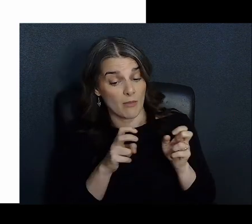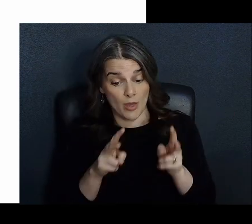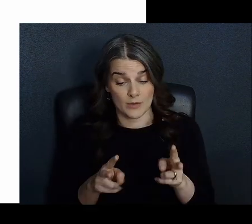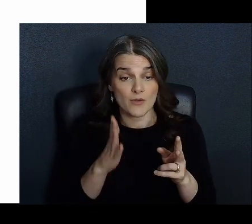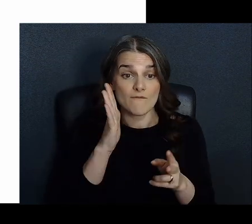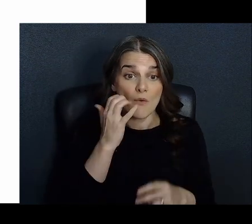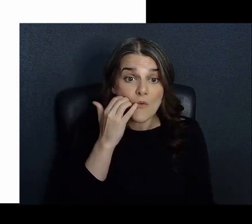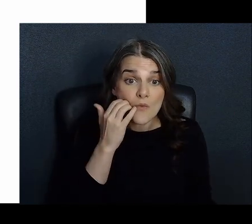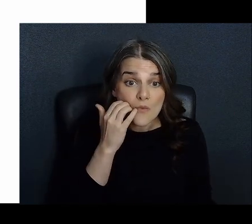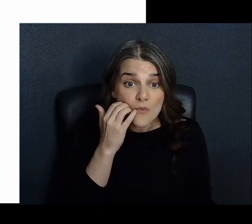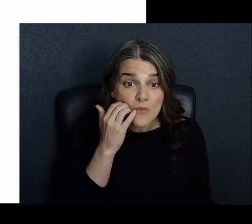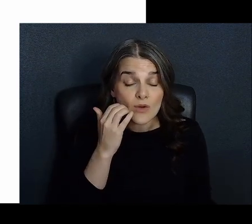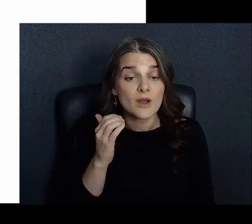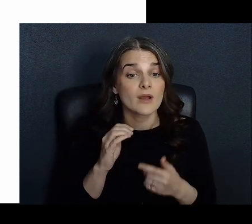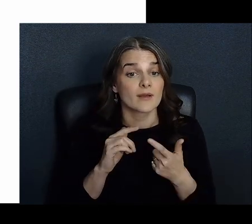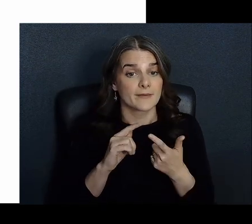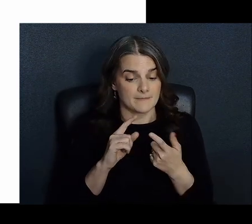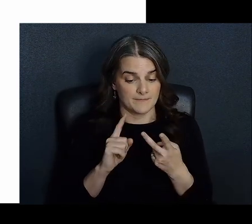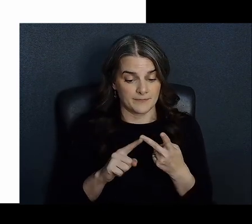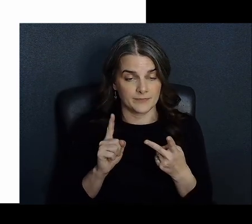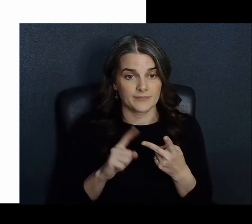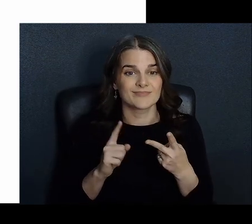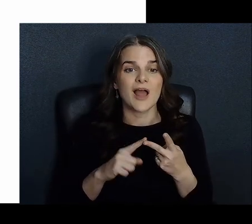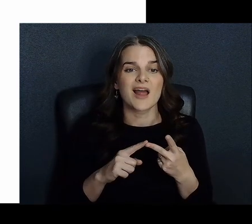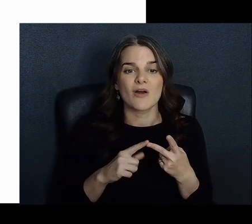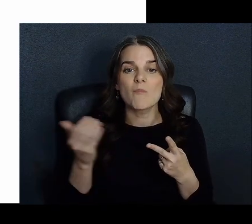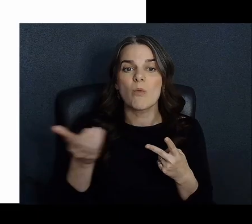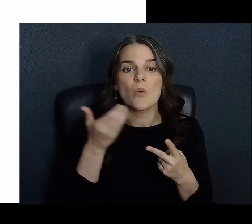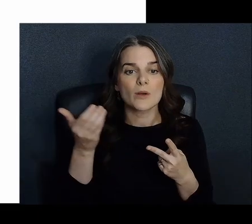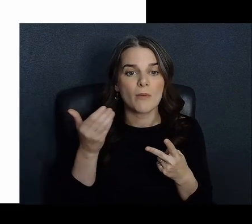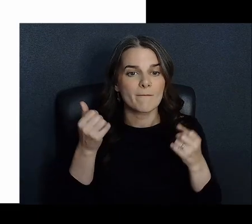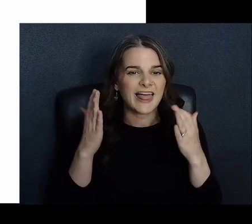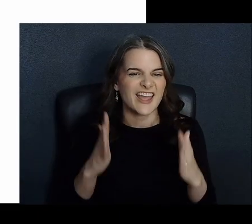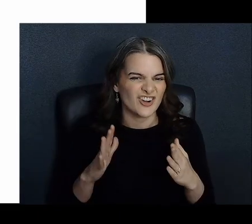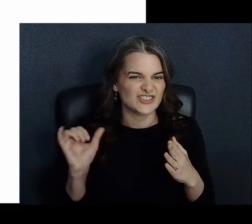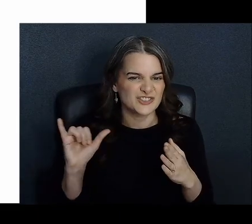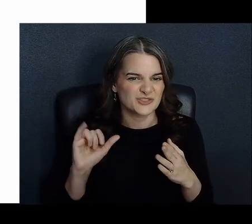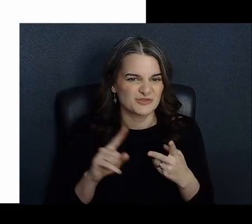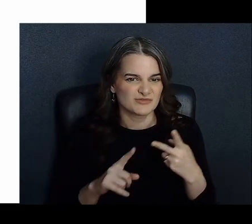as well as on a portable player. And I'm going to show you first the one from the Talking Book